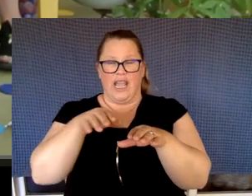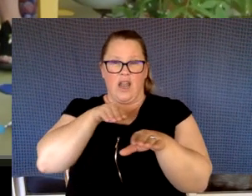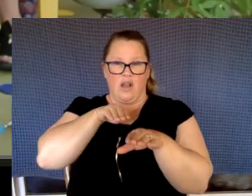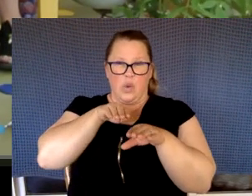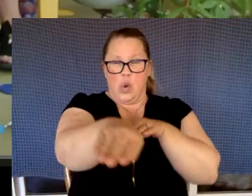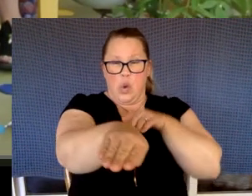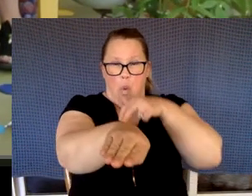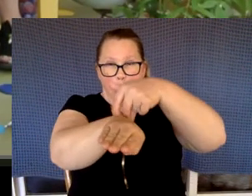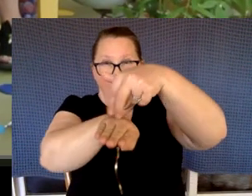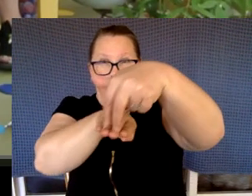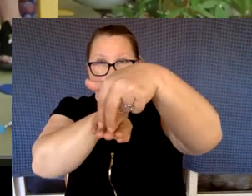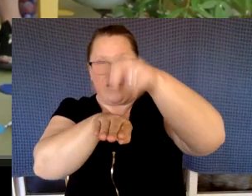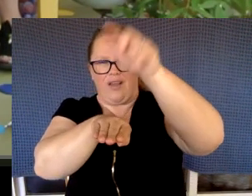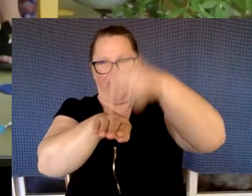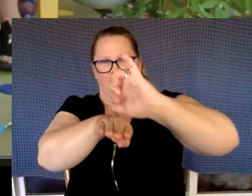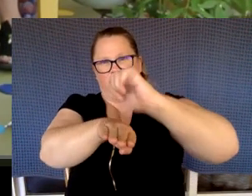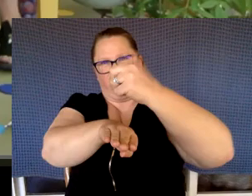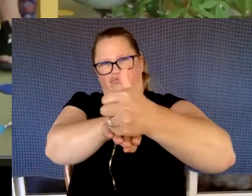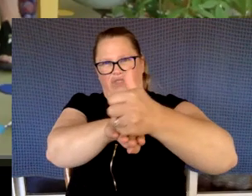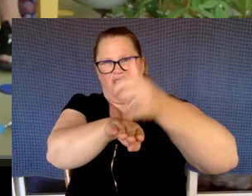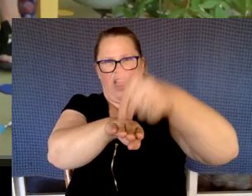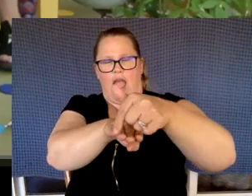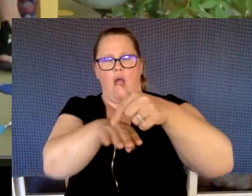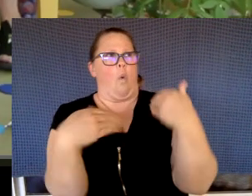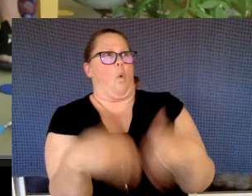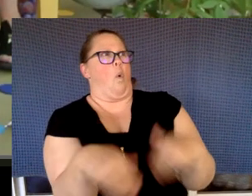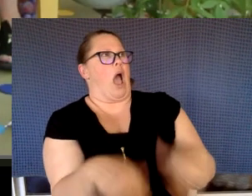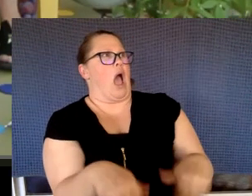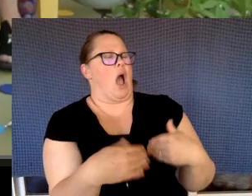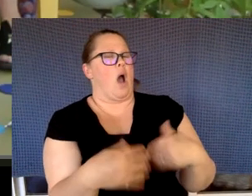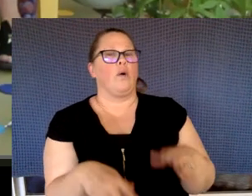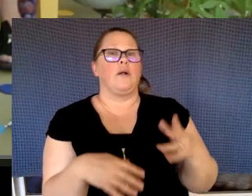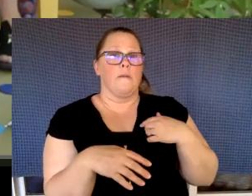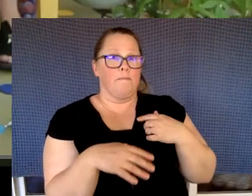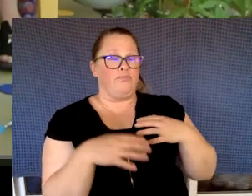That's huge Mrs. Kane. On dresses and t-shirts on people walking down the